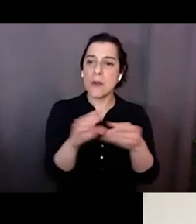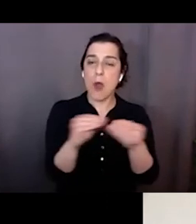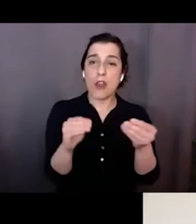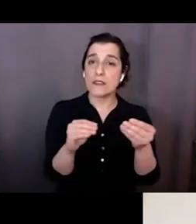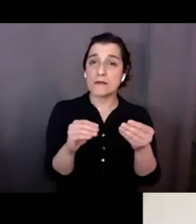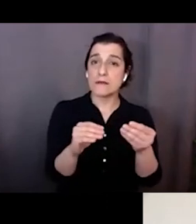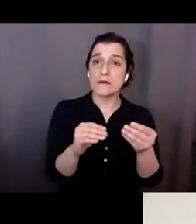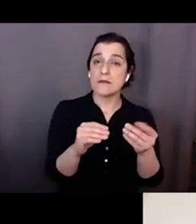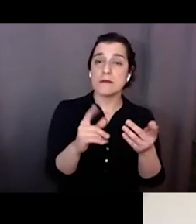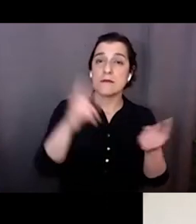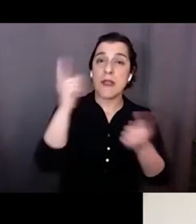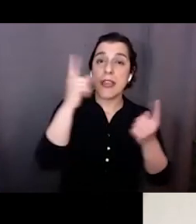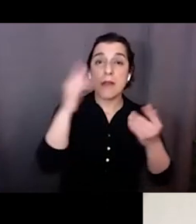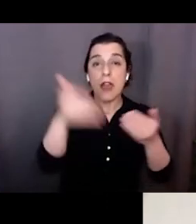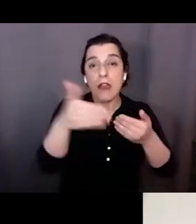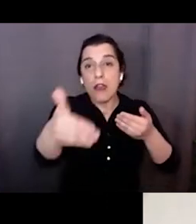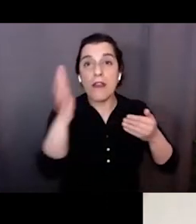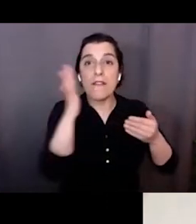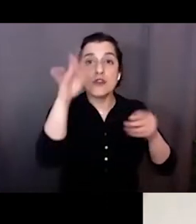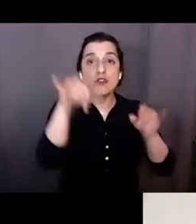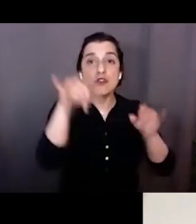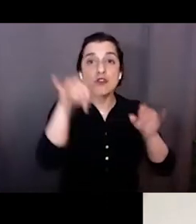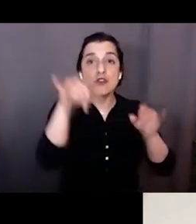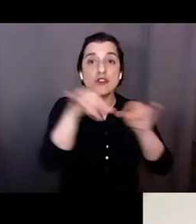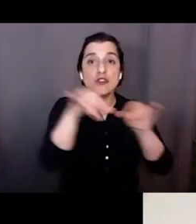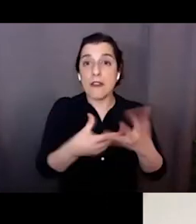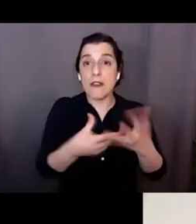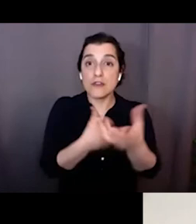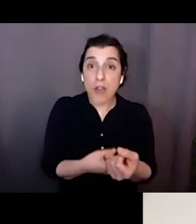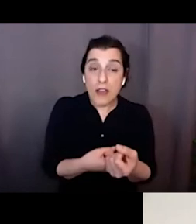how accessibility is going to come up for us after this pandemic has transitioned.